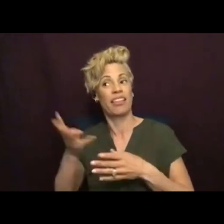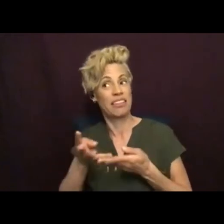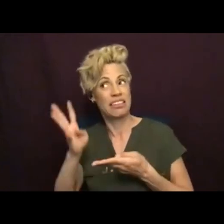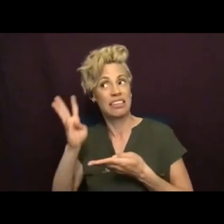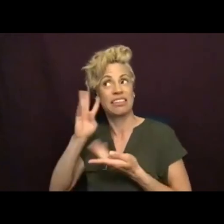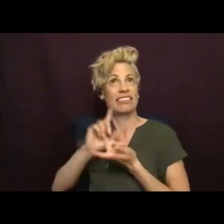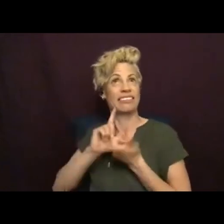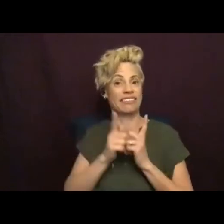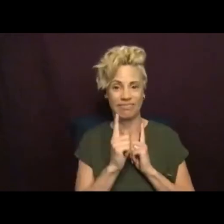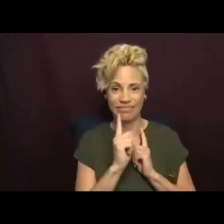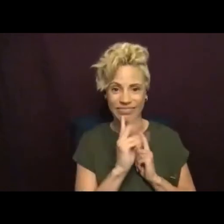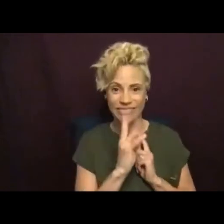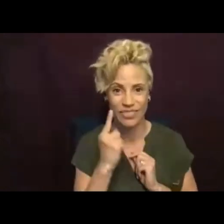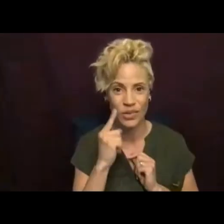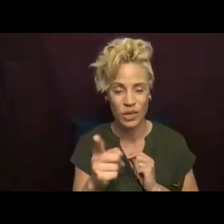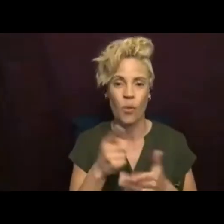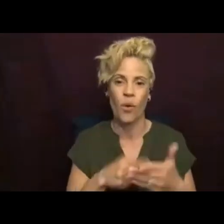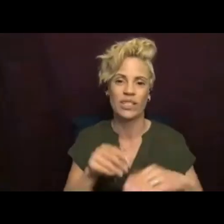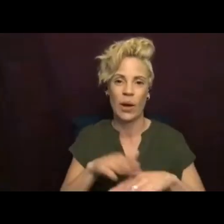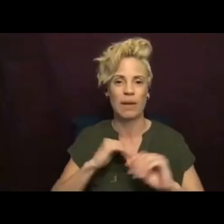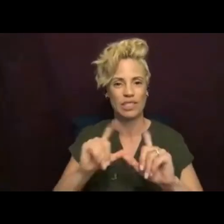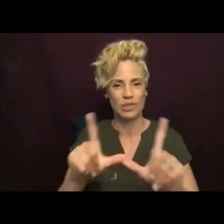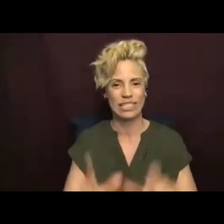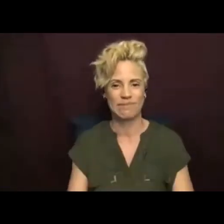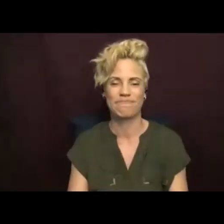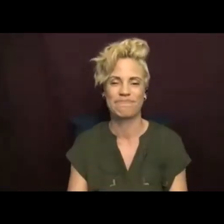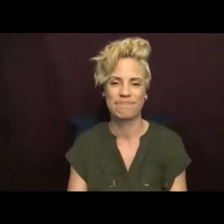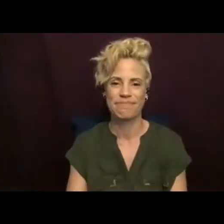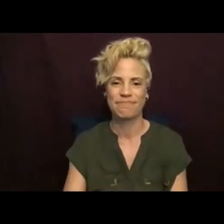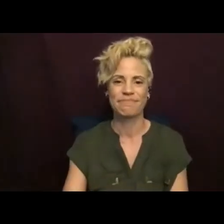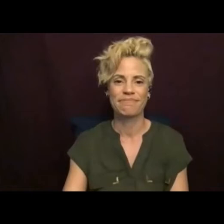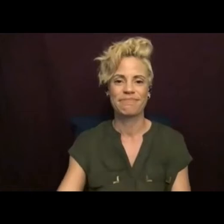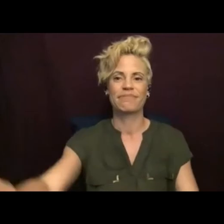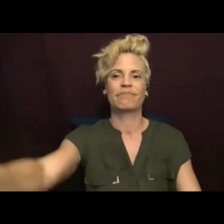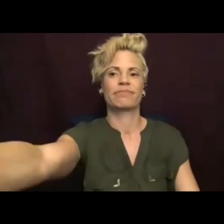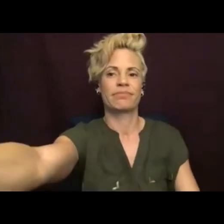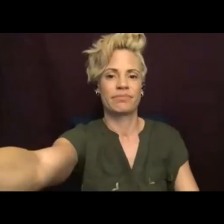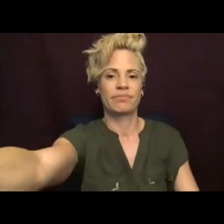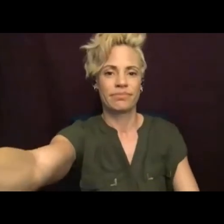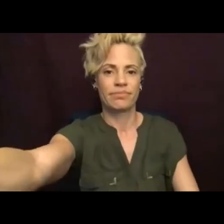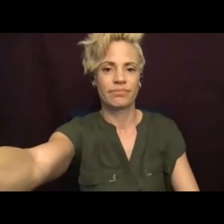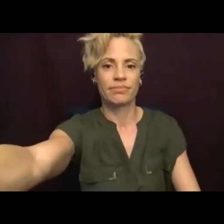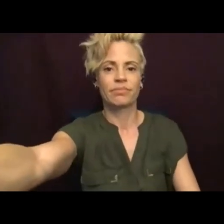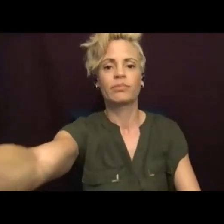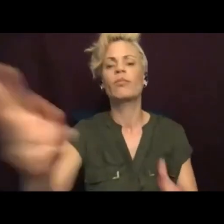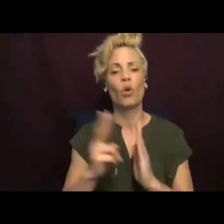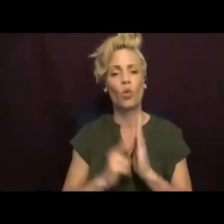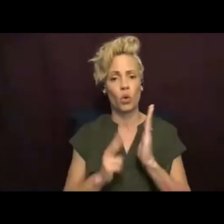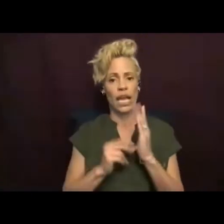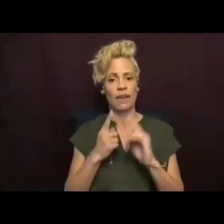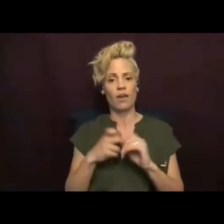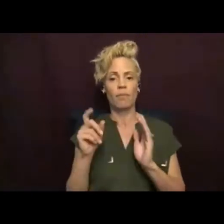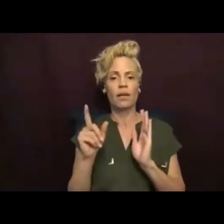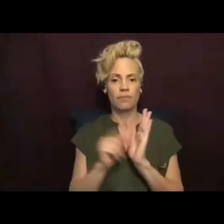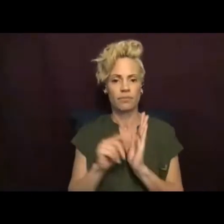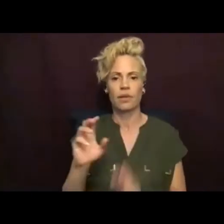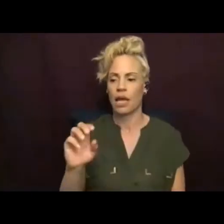And I'm going to read this from an essay from Literary Hub called "Monster or Marvel"